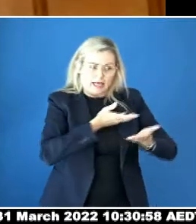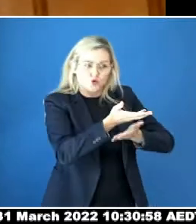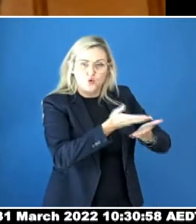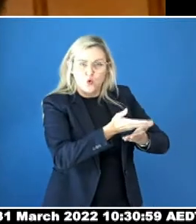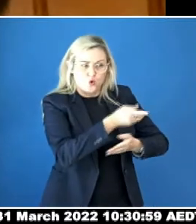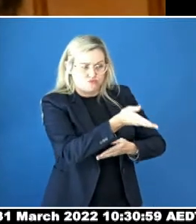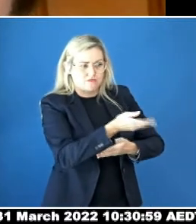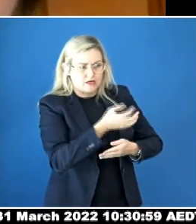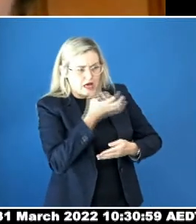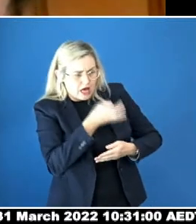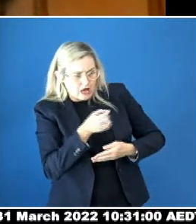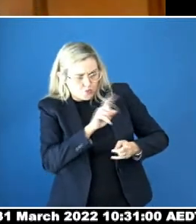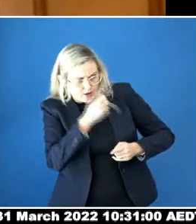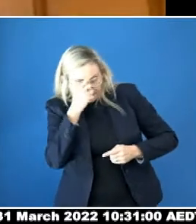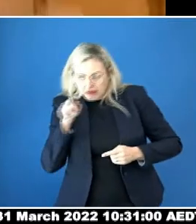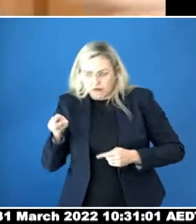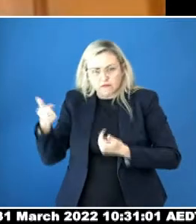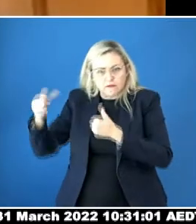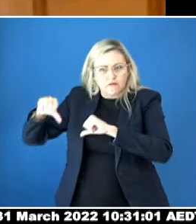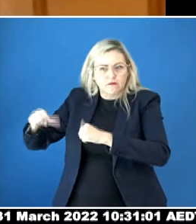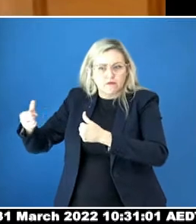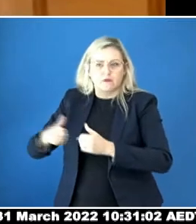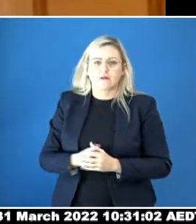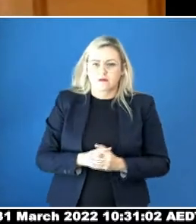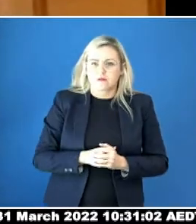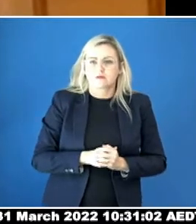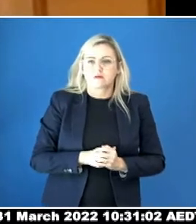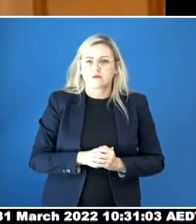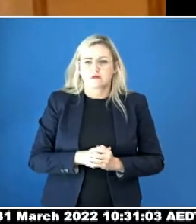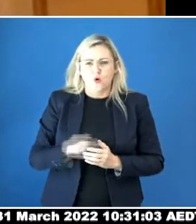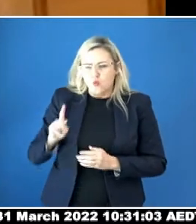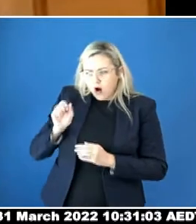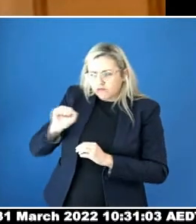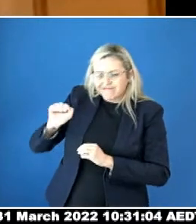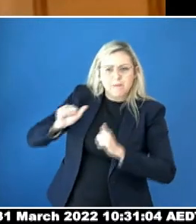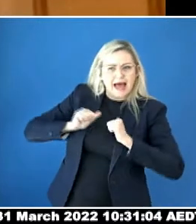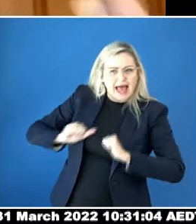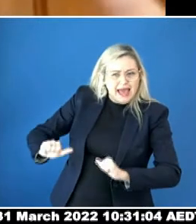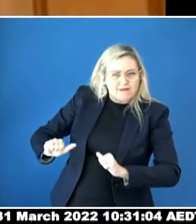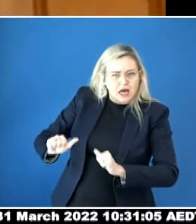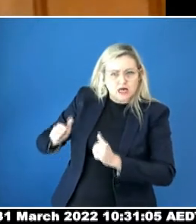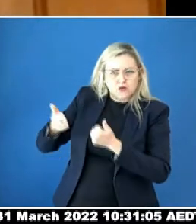me, that kind of thing.